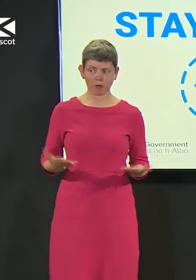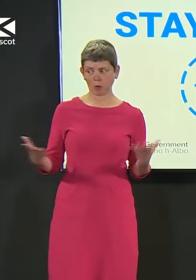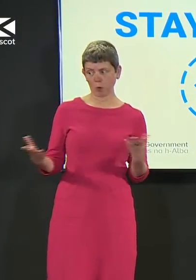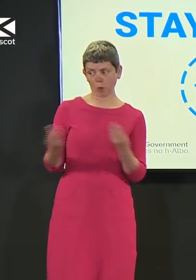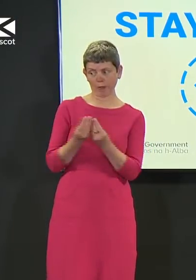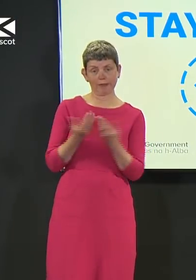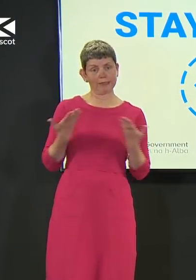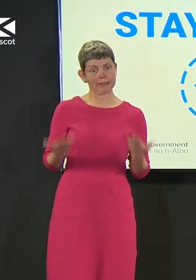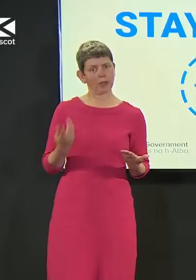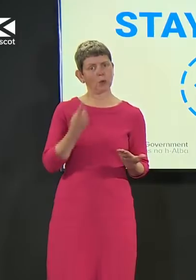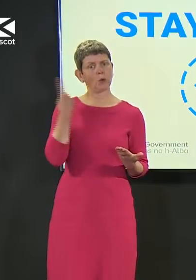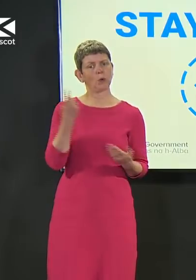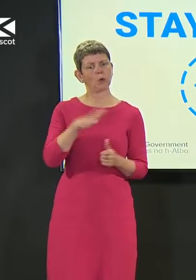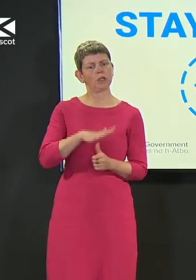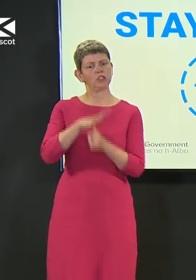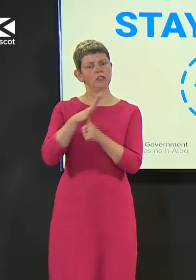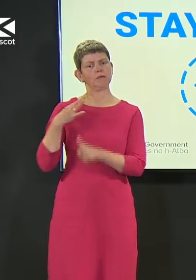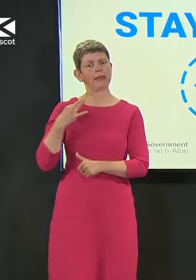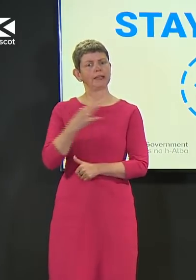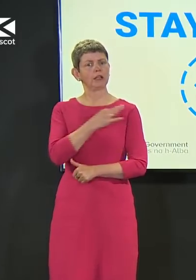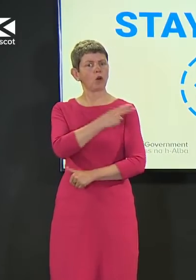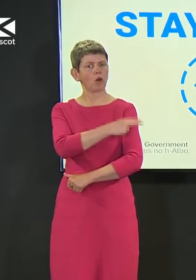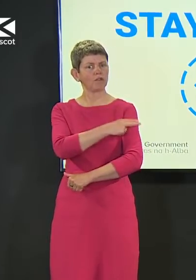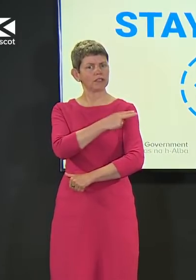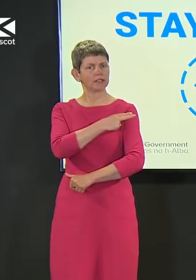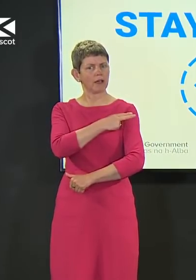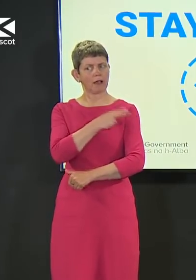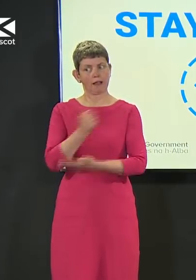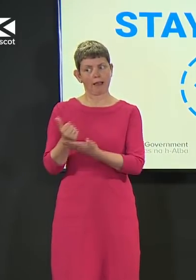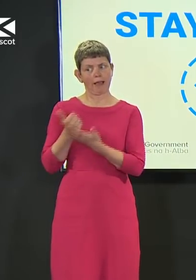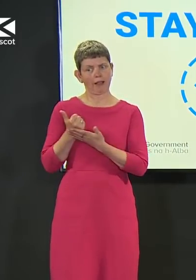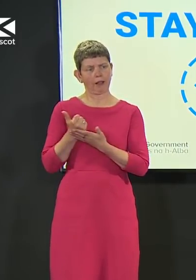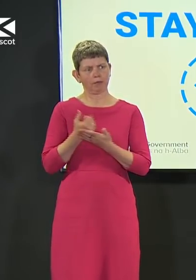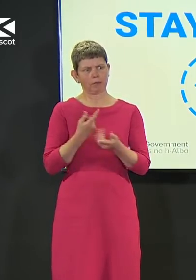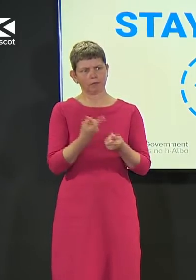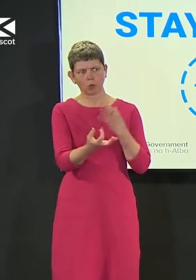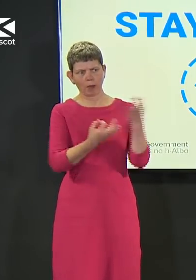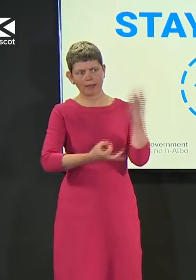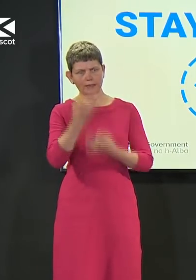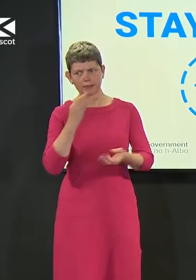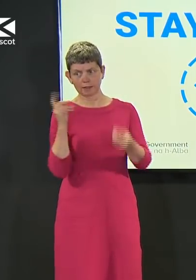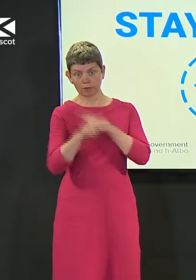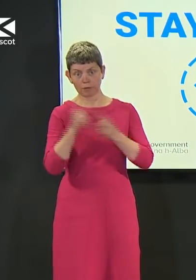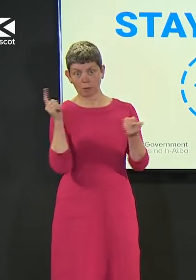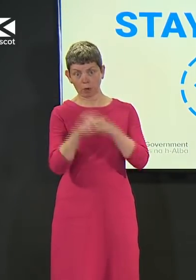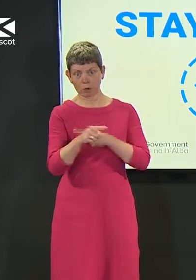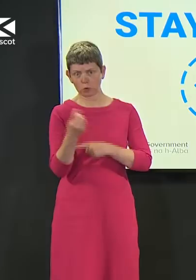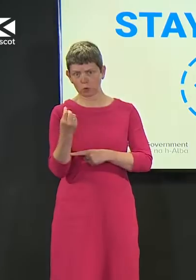medical officer who'll help me with questions in a few moments the purpose of today's briefing is to